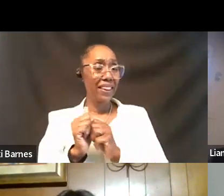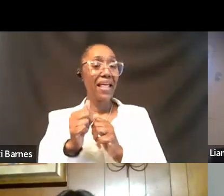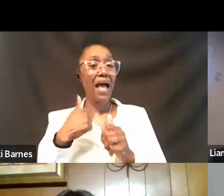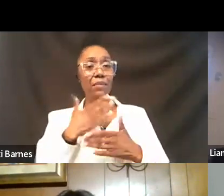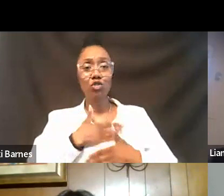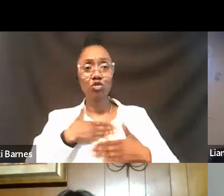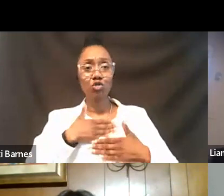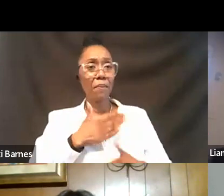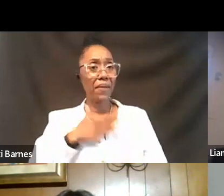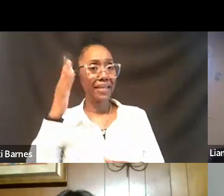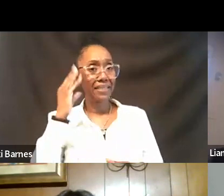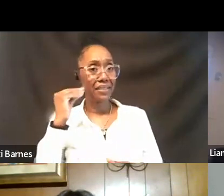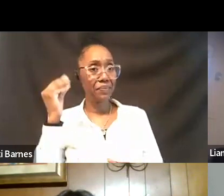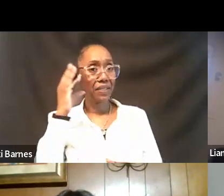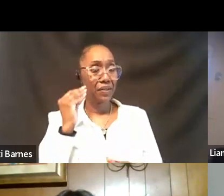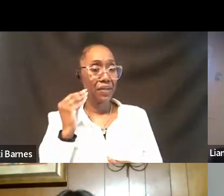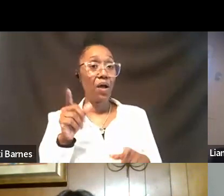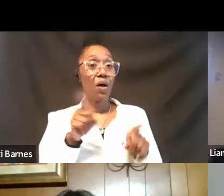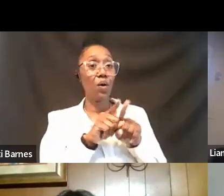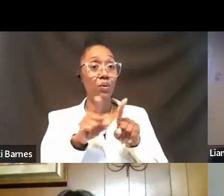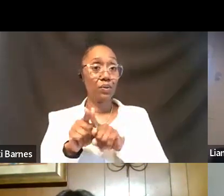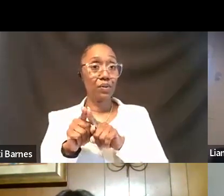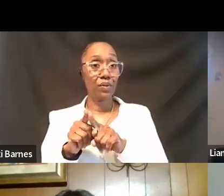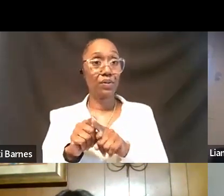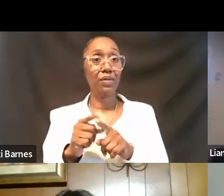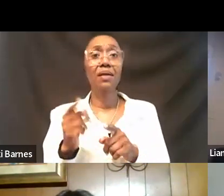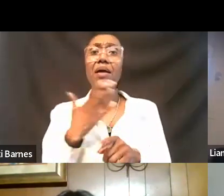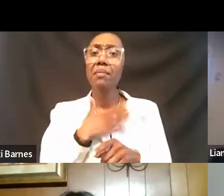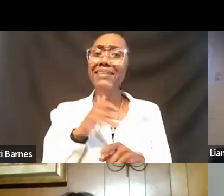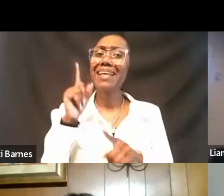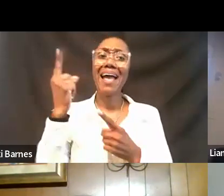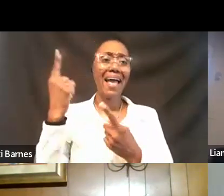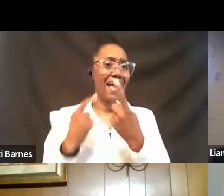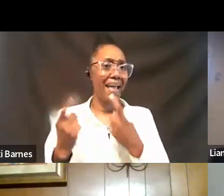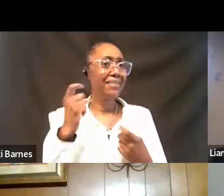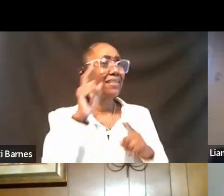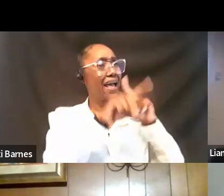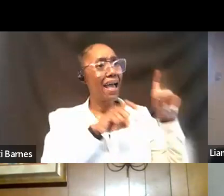And I'm also Ask questions. It's always okay to ask questions. Don't assume.